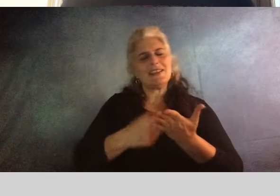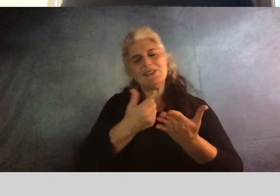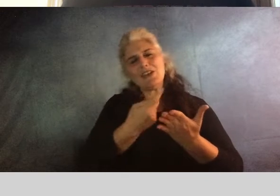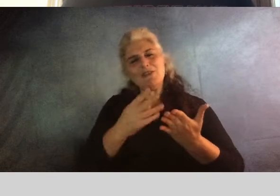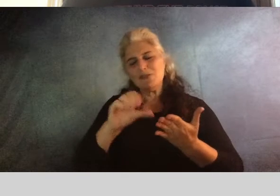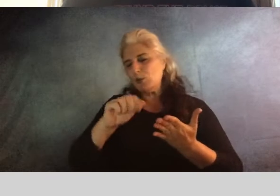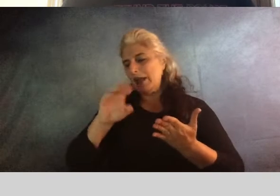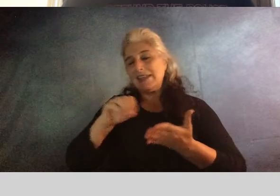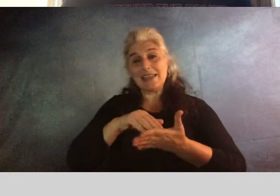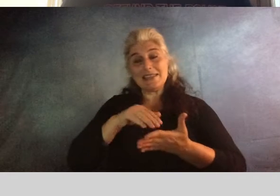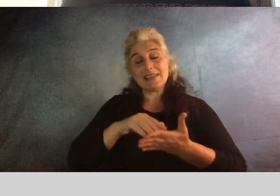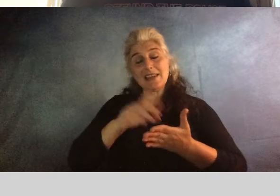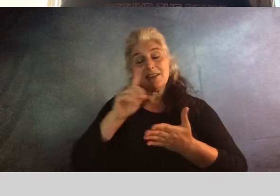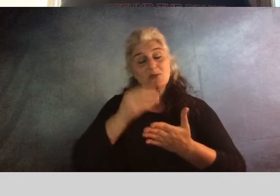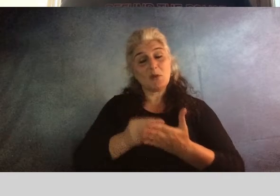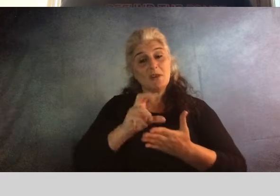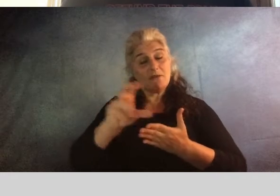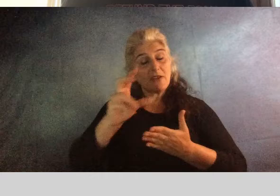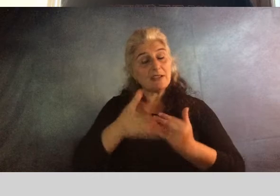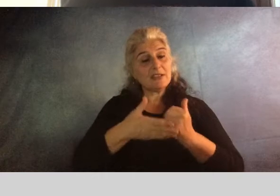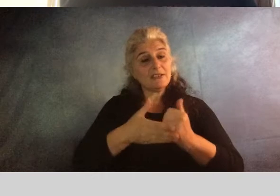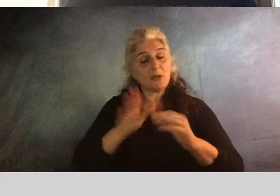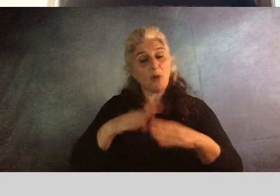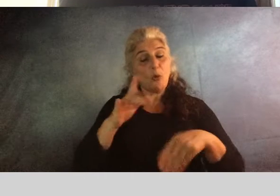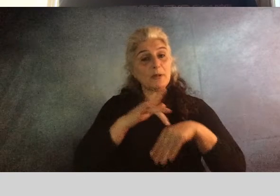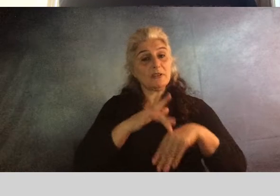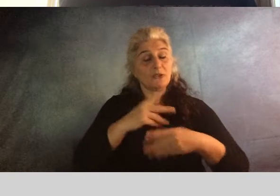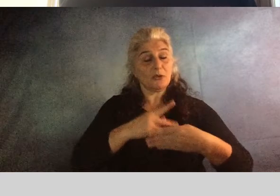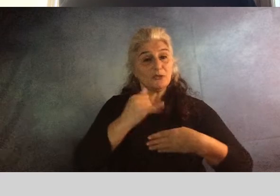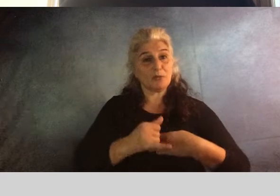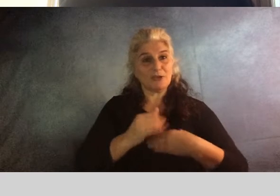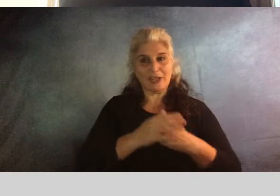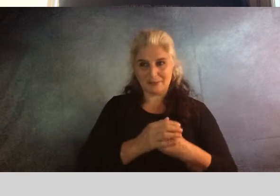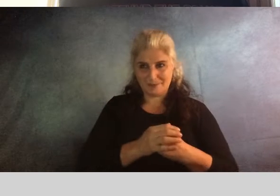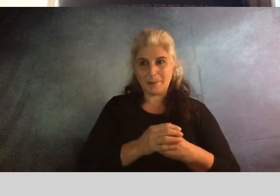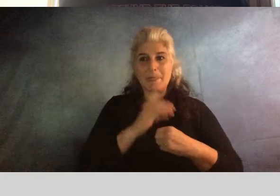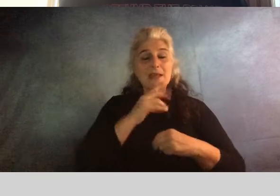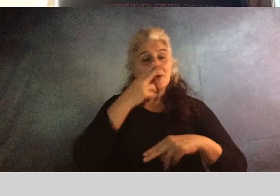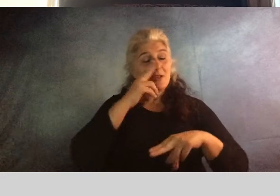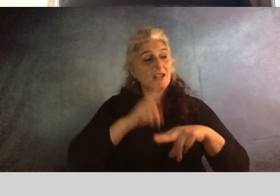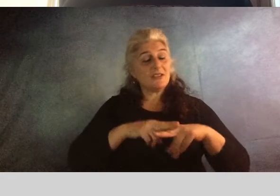where funding helped open source projects deliver key outcomes. Here's a fun fact. The Python Software Foundation gave out